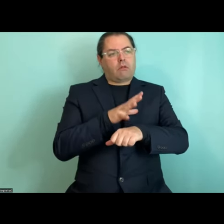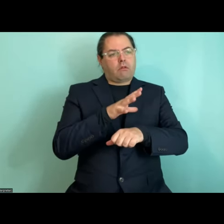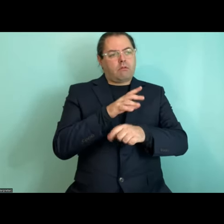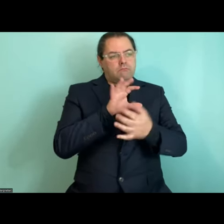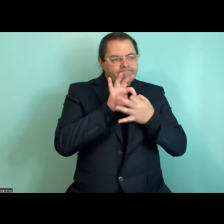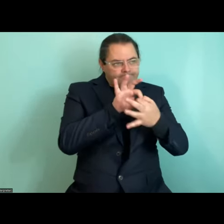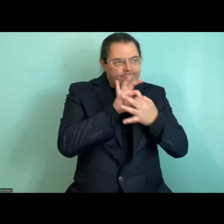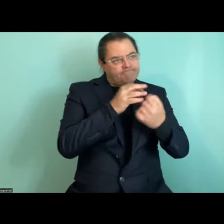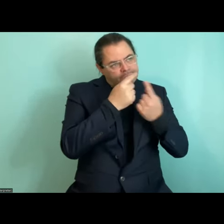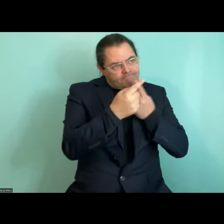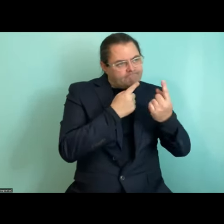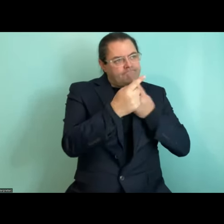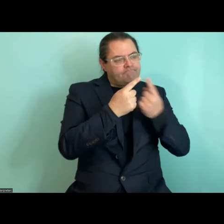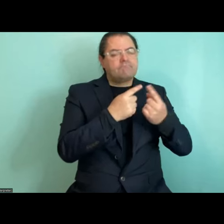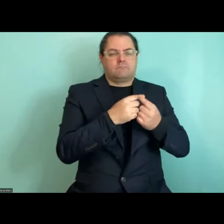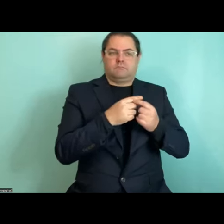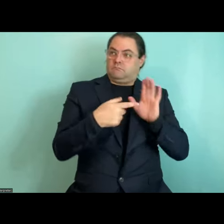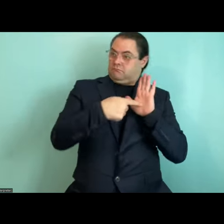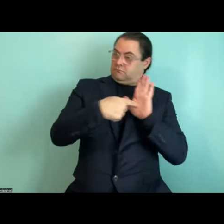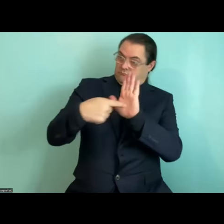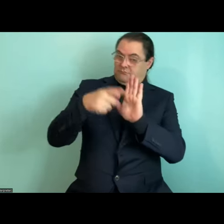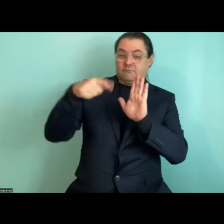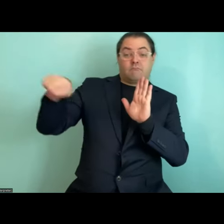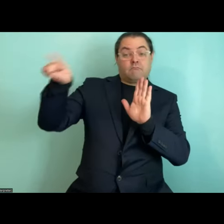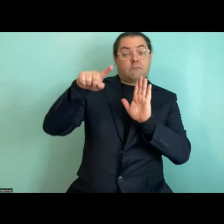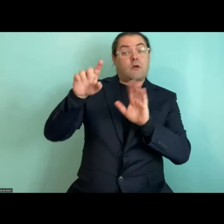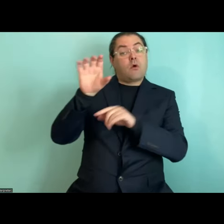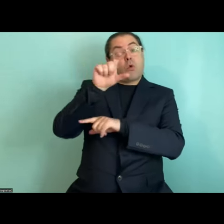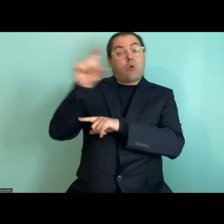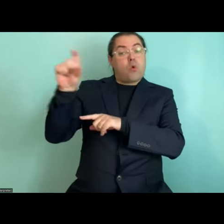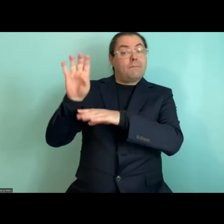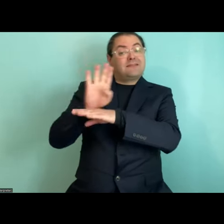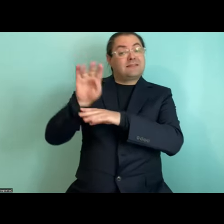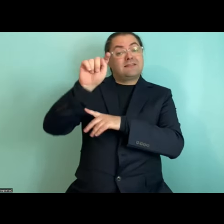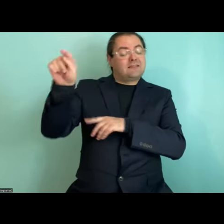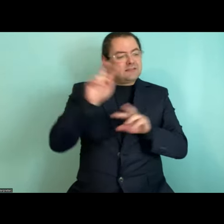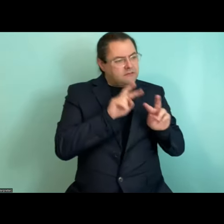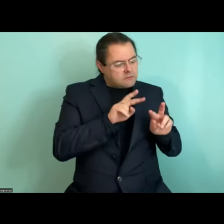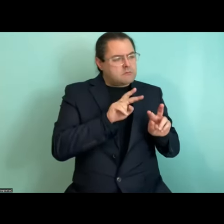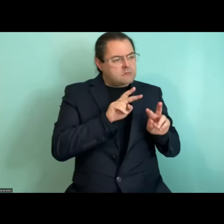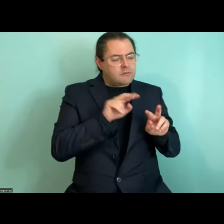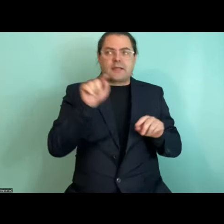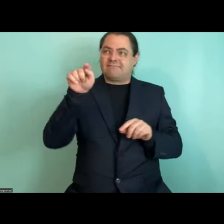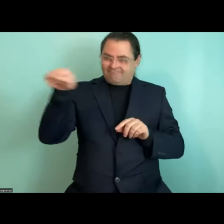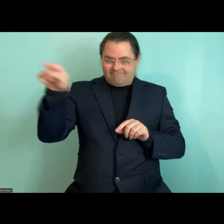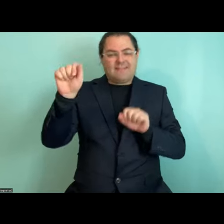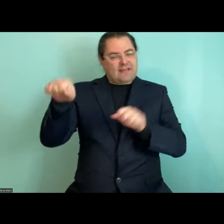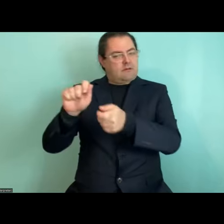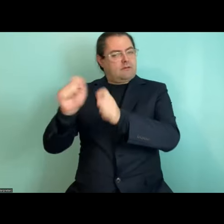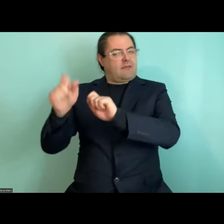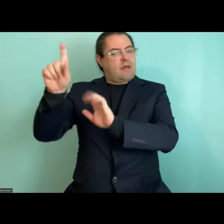citrus DPS or no situation don't get the single PDA solo again, or separately syrupy yes you